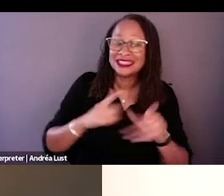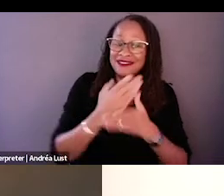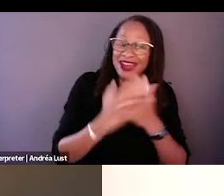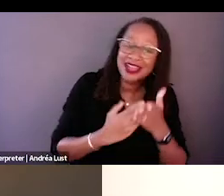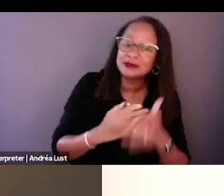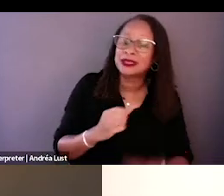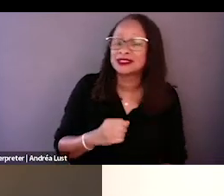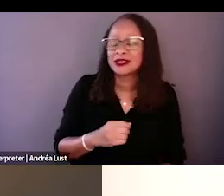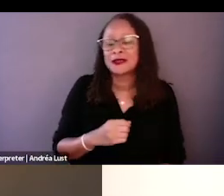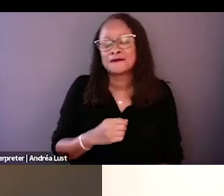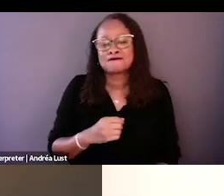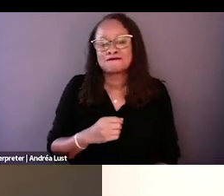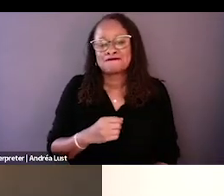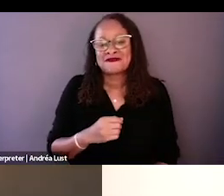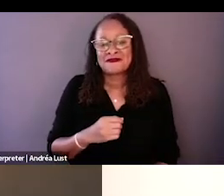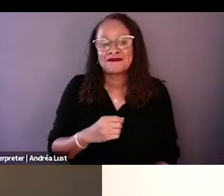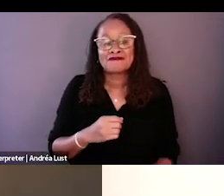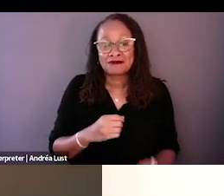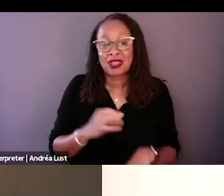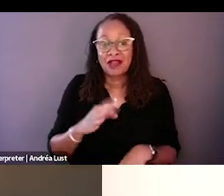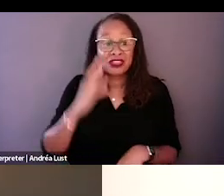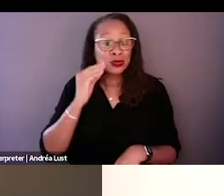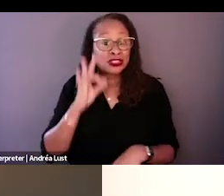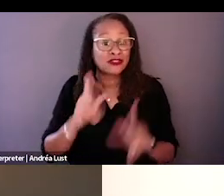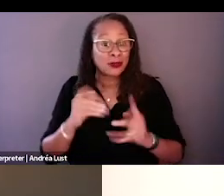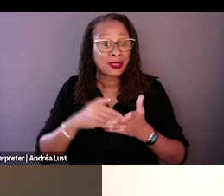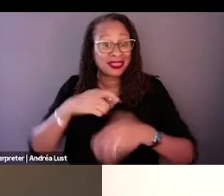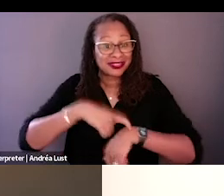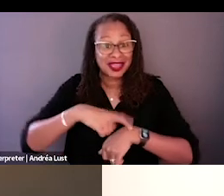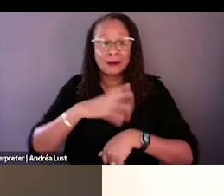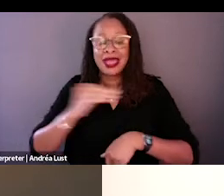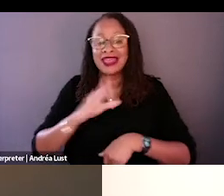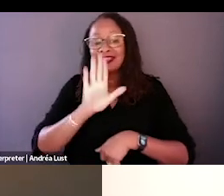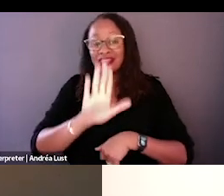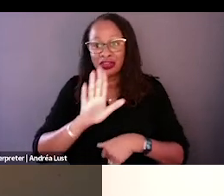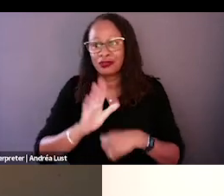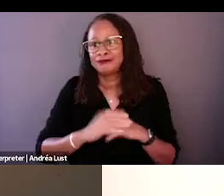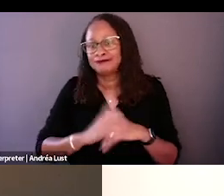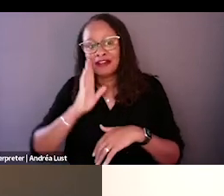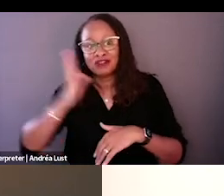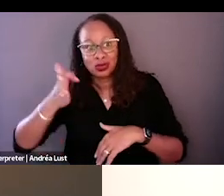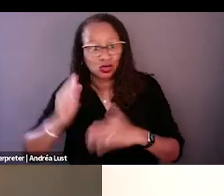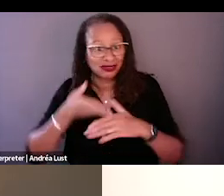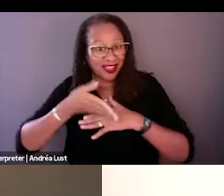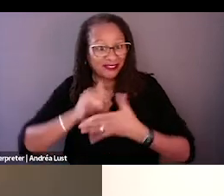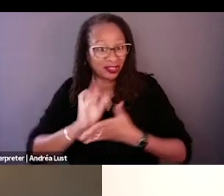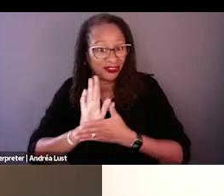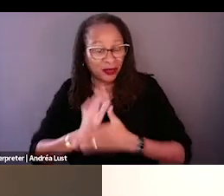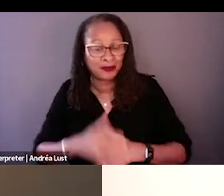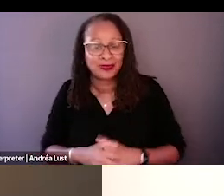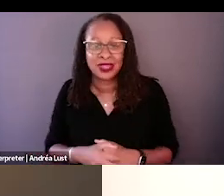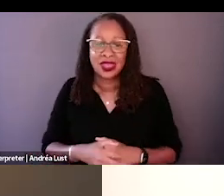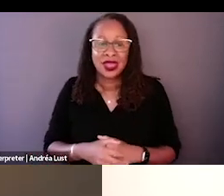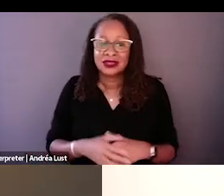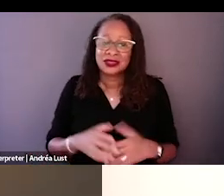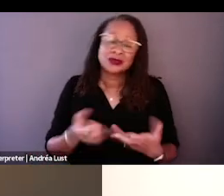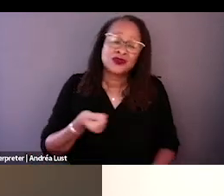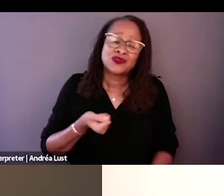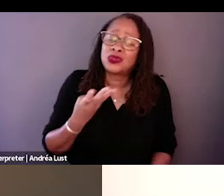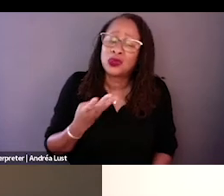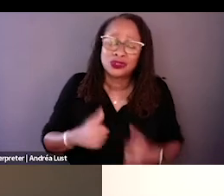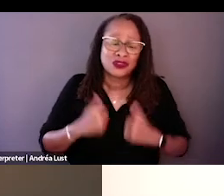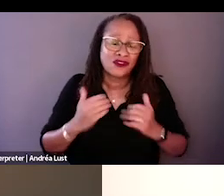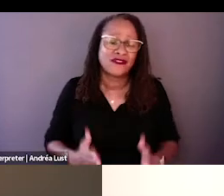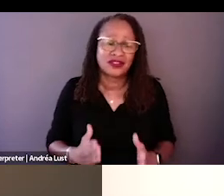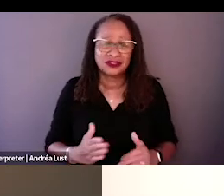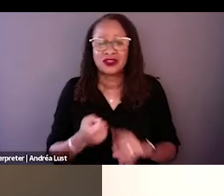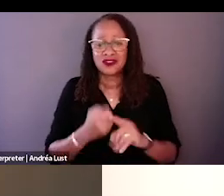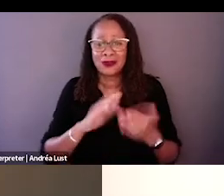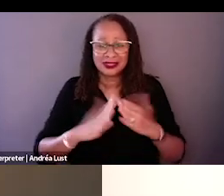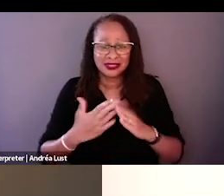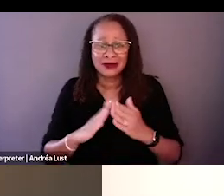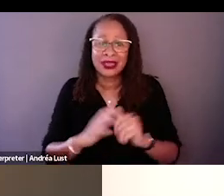way to let it breathe and to give the audience the possibility to roam around themselves a little